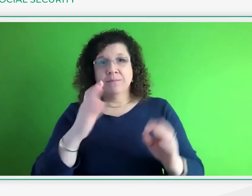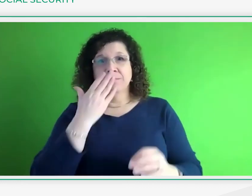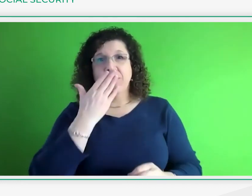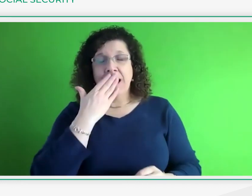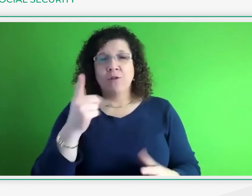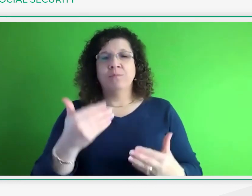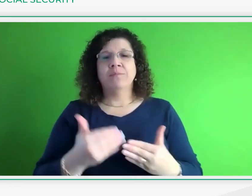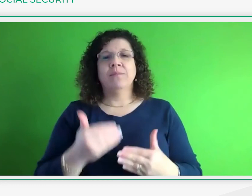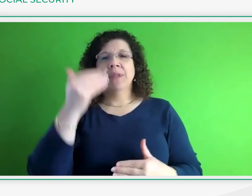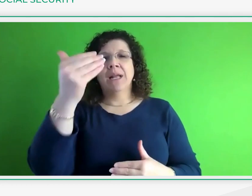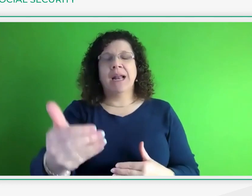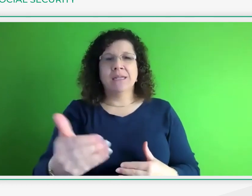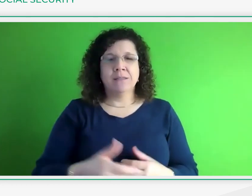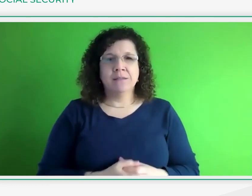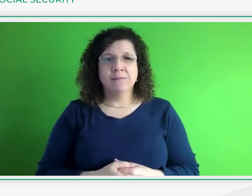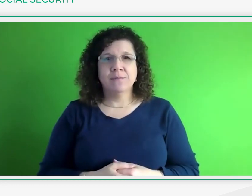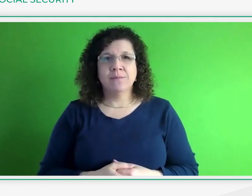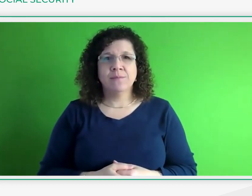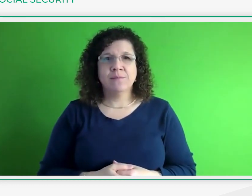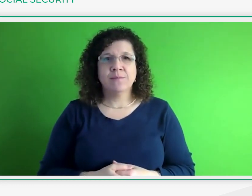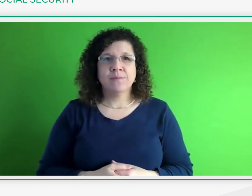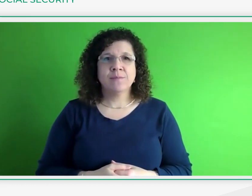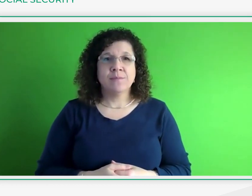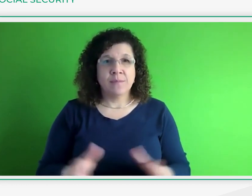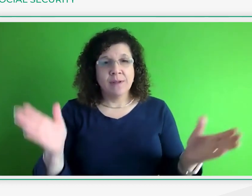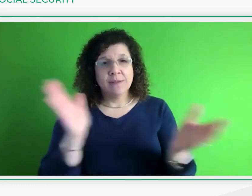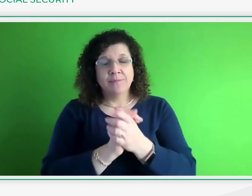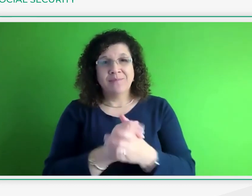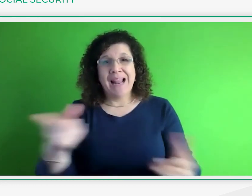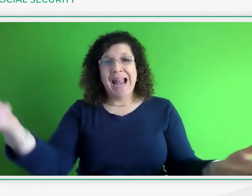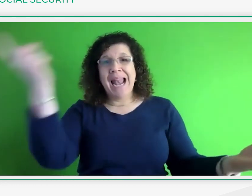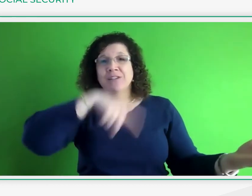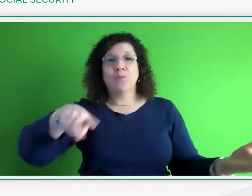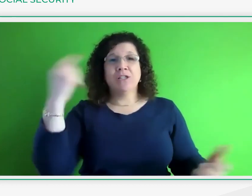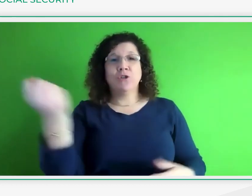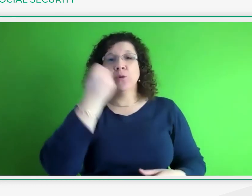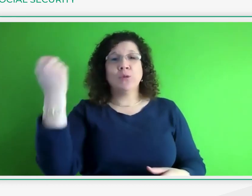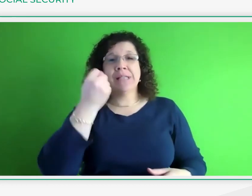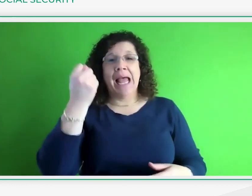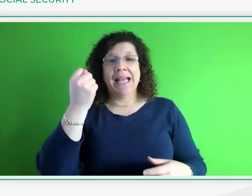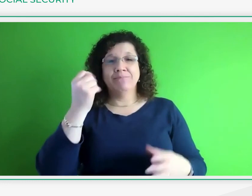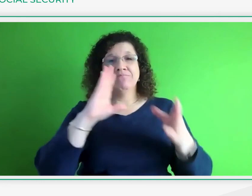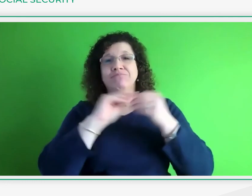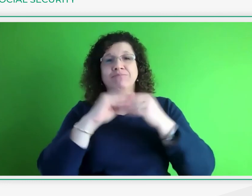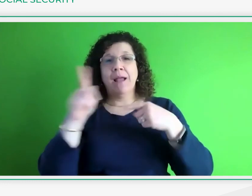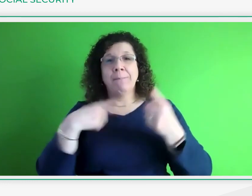So we are done for today's topic. Next session, our next slide. The next session will be next Tuesday.